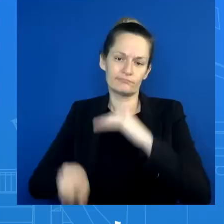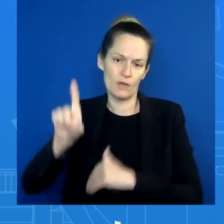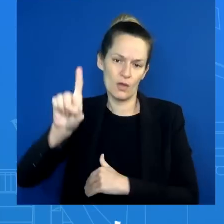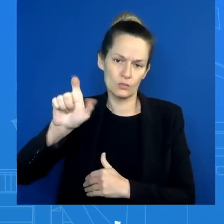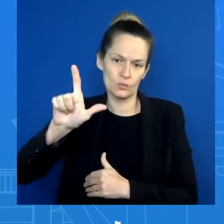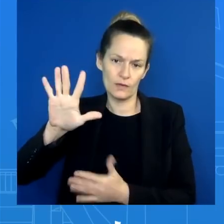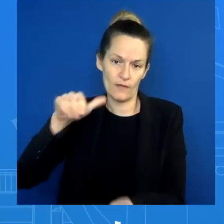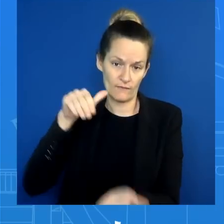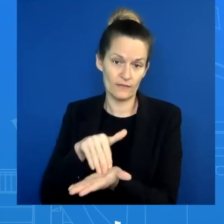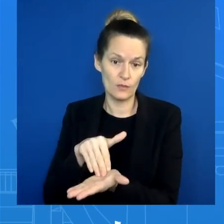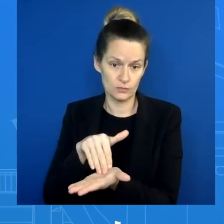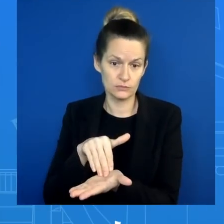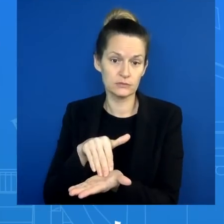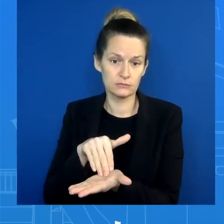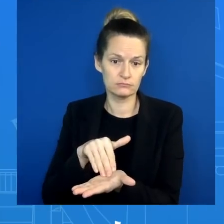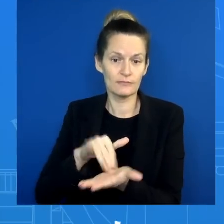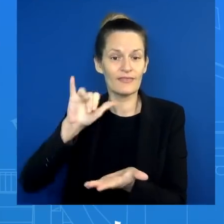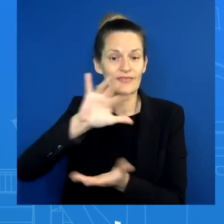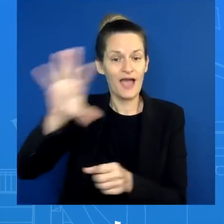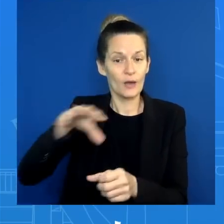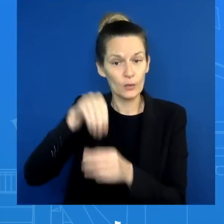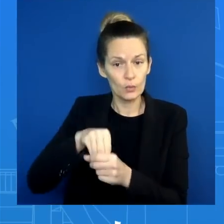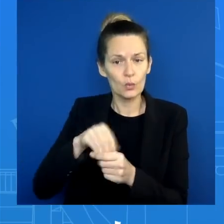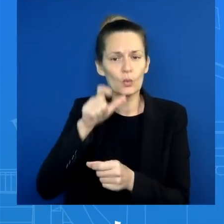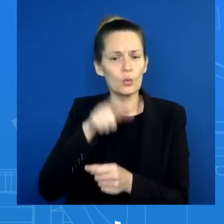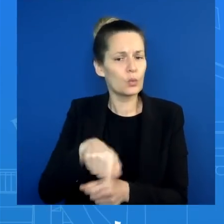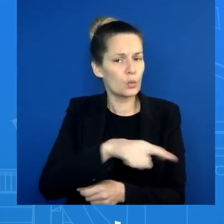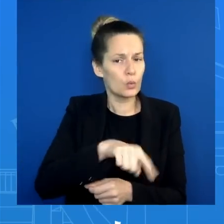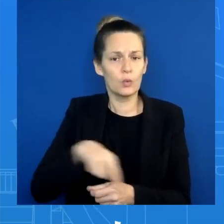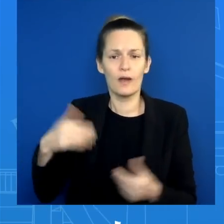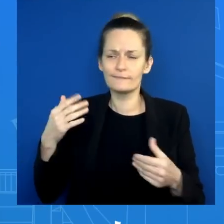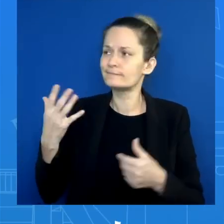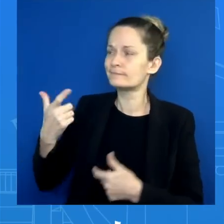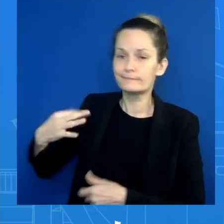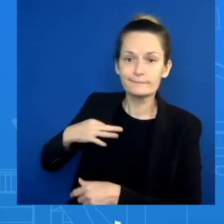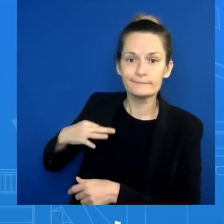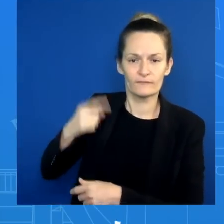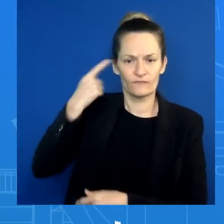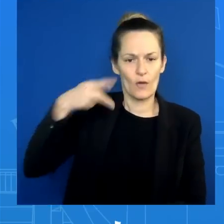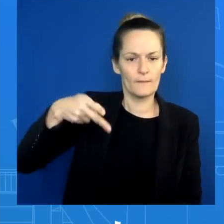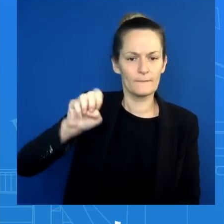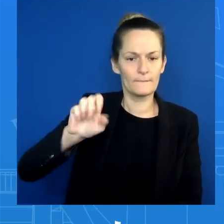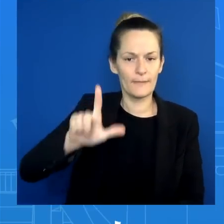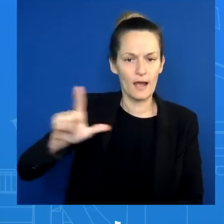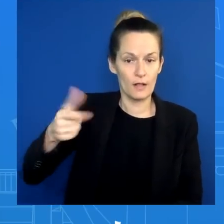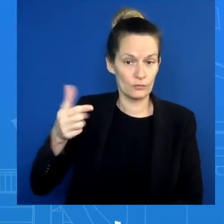as we've talked about, you heard from Ambassador Susan Rice and you guys have all read, I'm sure, the fact sheets.